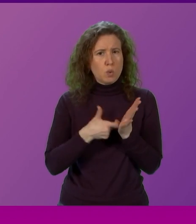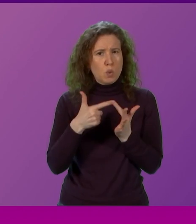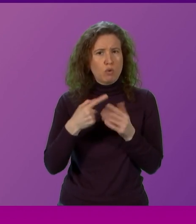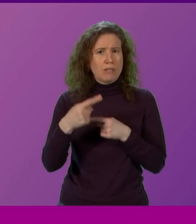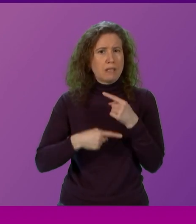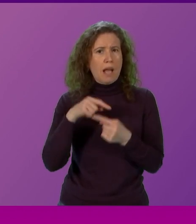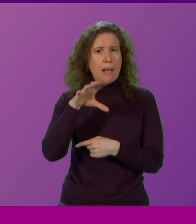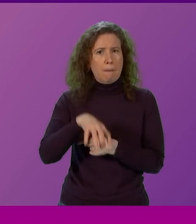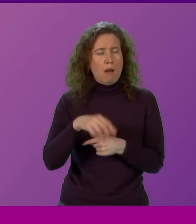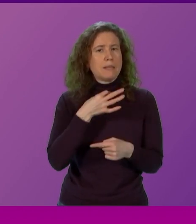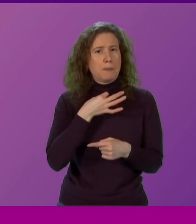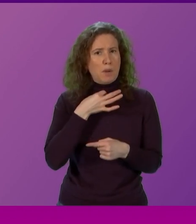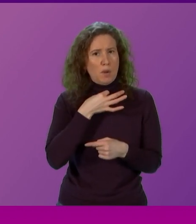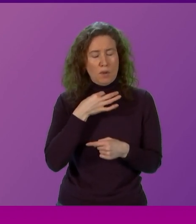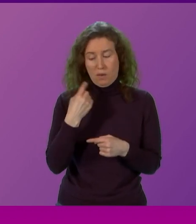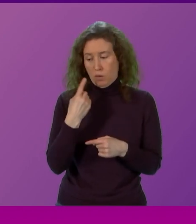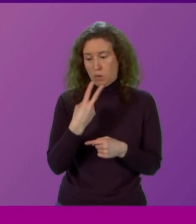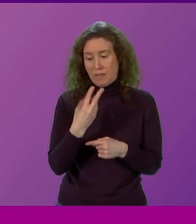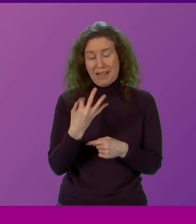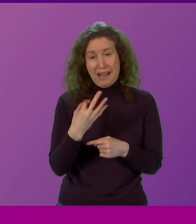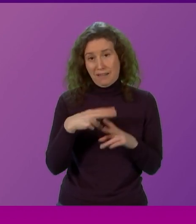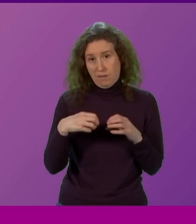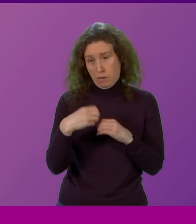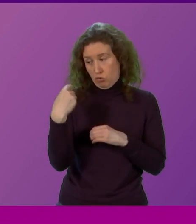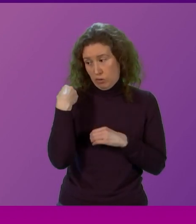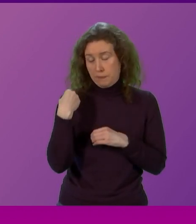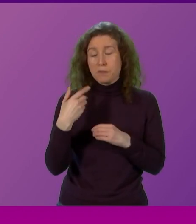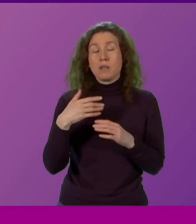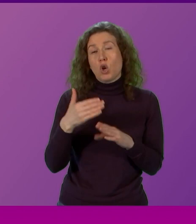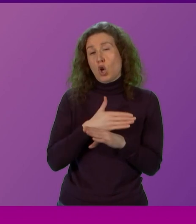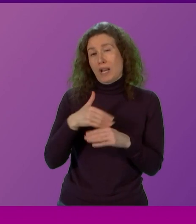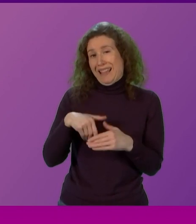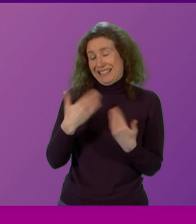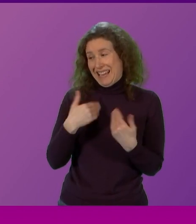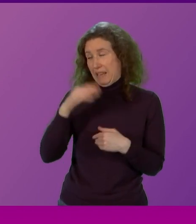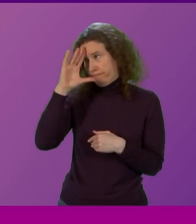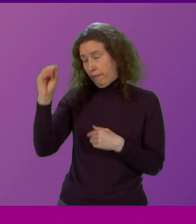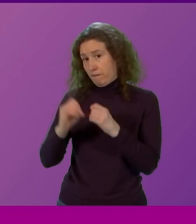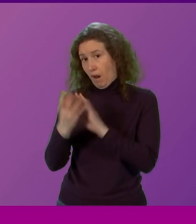Early on 28 February, the Scottish Fire and Rescue Service was alerted to reports of a large fire within the plant.